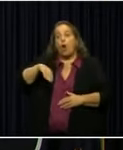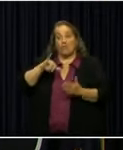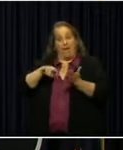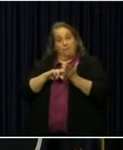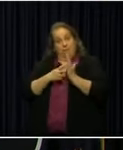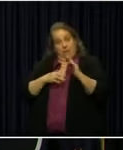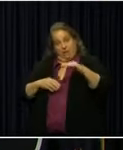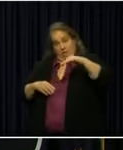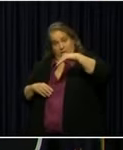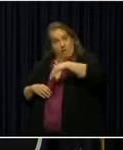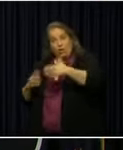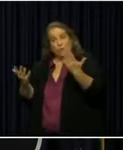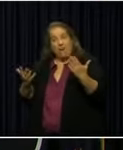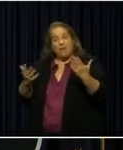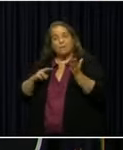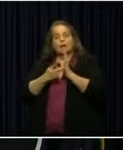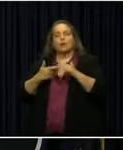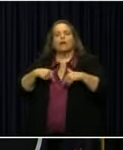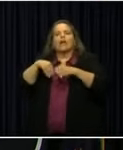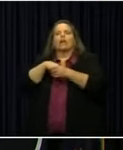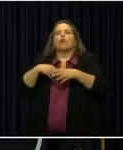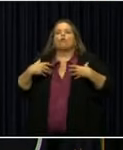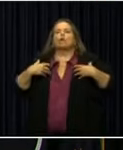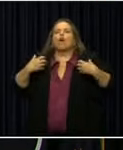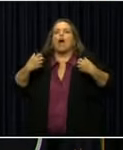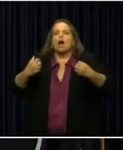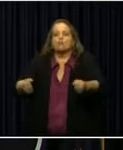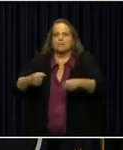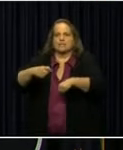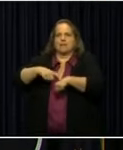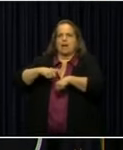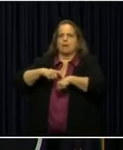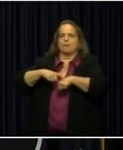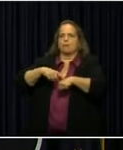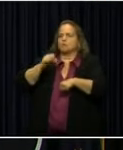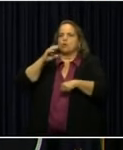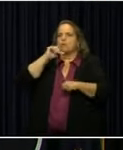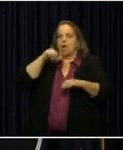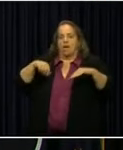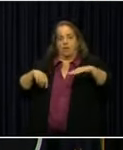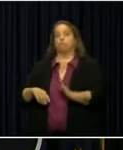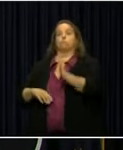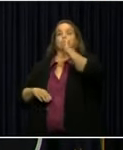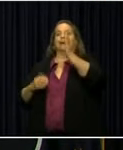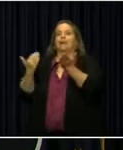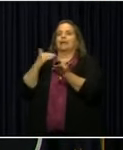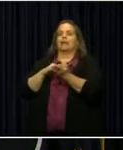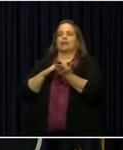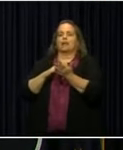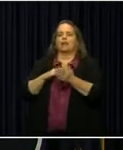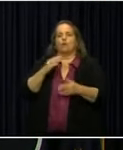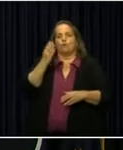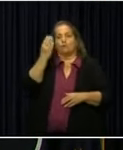OKAY. CAN WE GO BACK TO THE SLIDE DECK FROM, AGAIN, THE WHITE HOUSE.